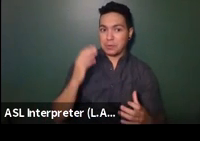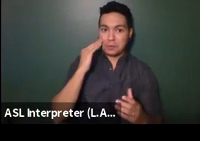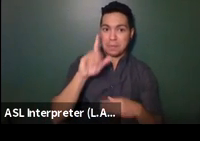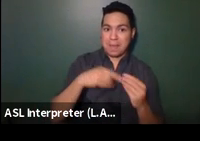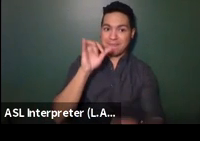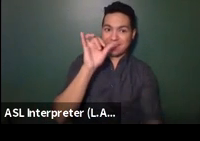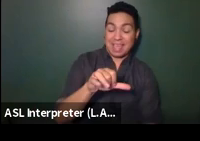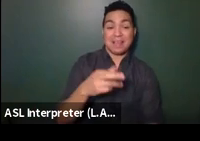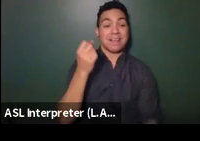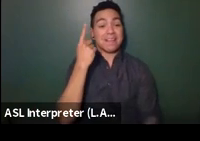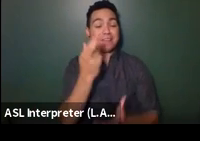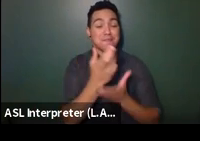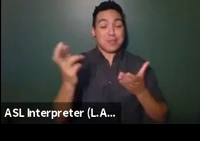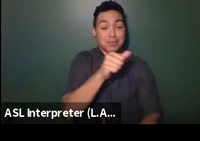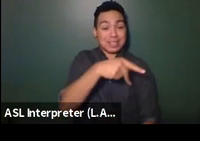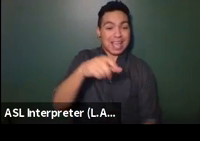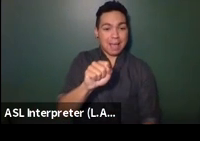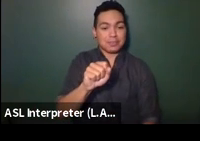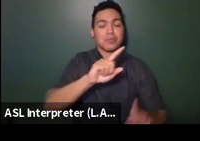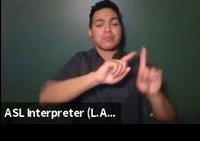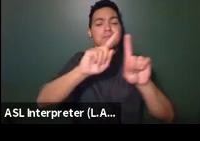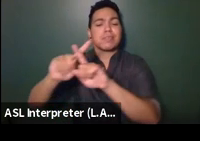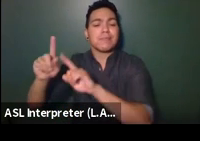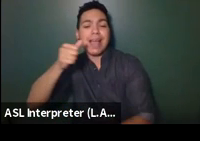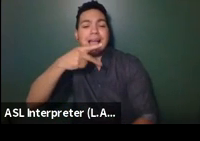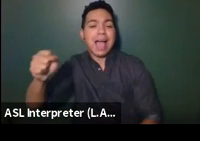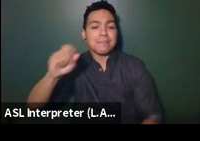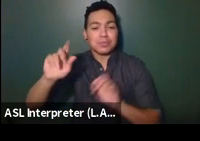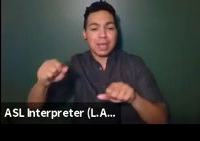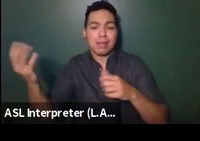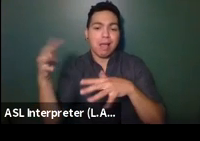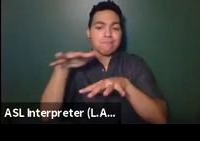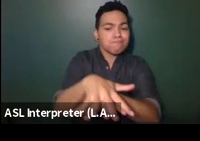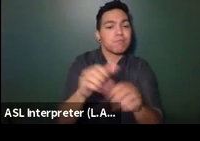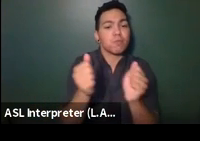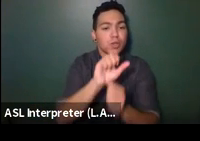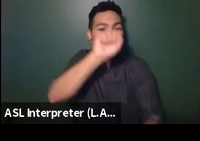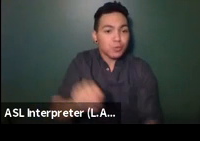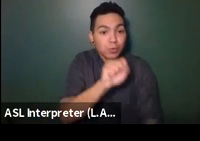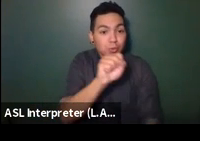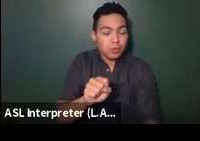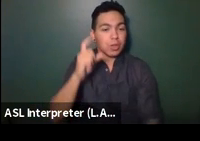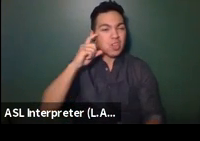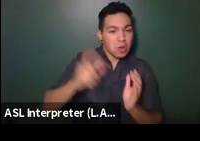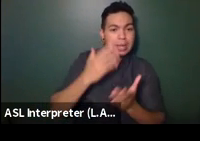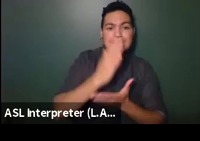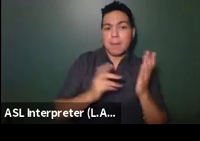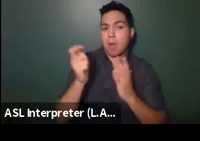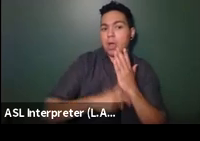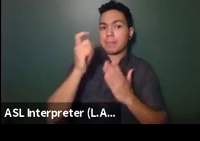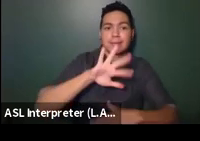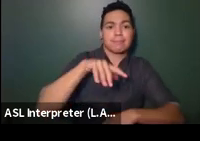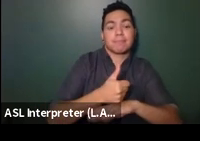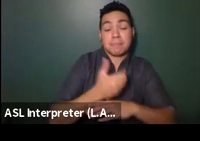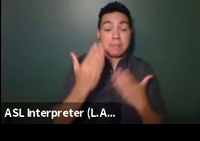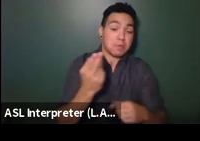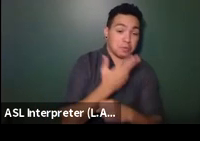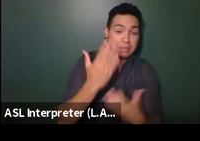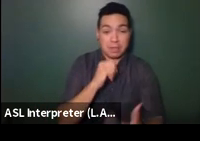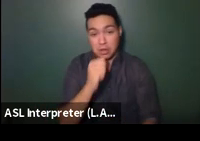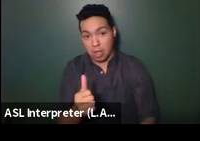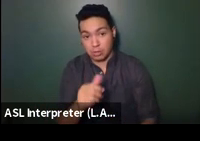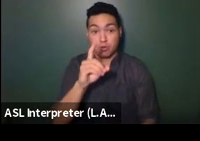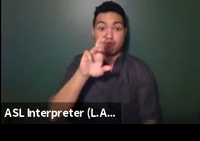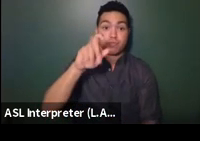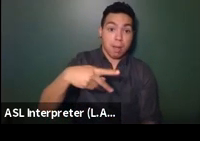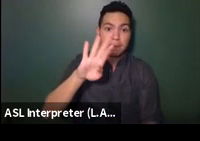ESD 189 - Amy Colburn: Are those apps that you can integrate with school of G. So you can see on my list here. It defaults to some things that you may or may not use so Dropbox and Evernote seem to always show up.